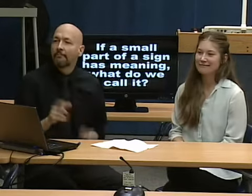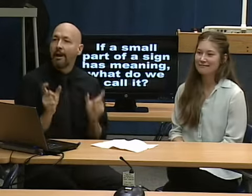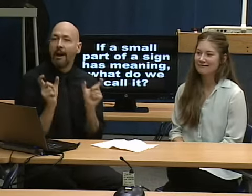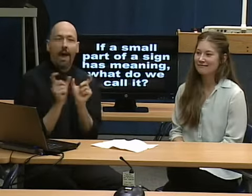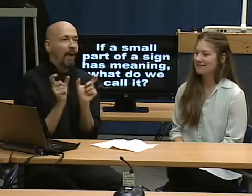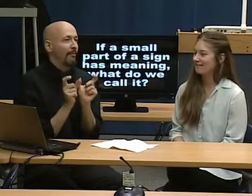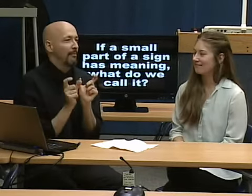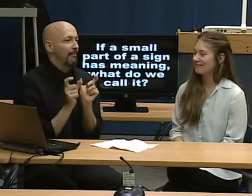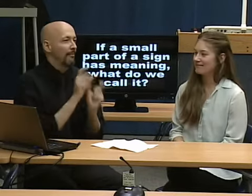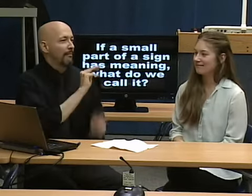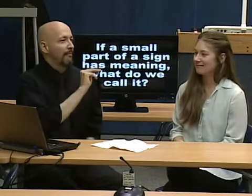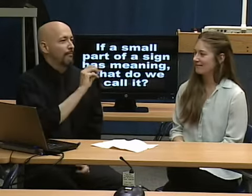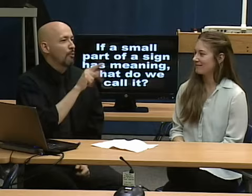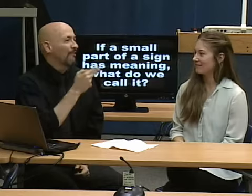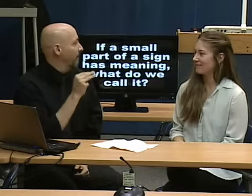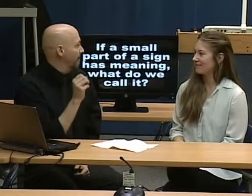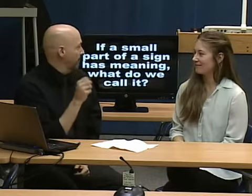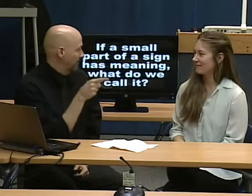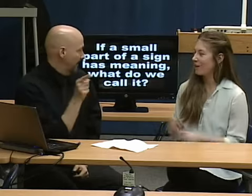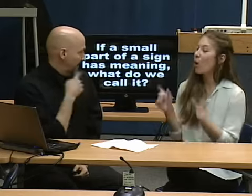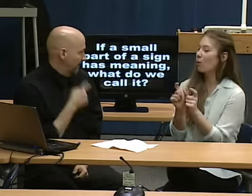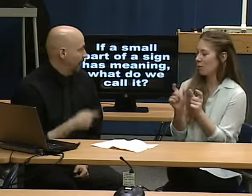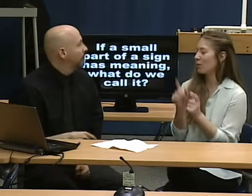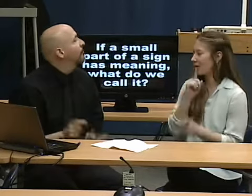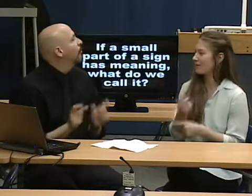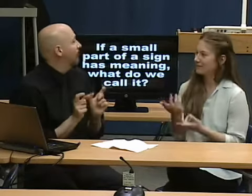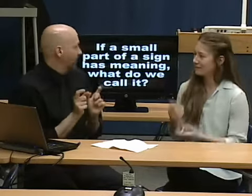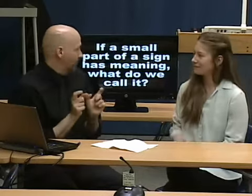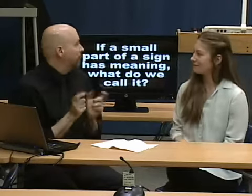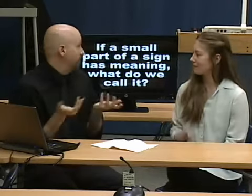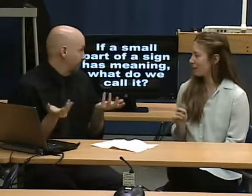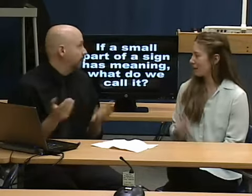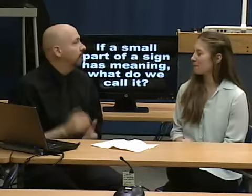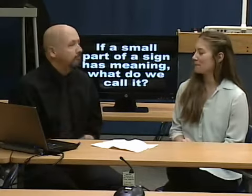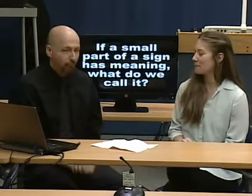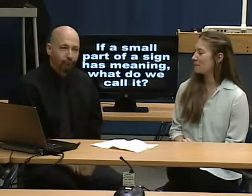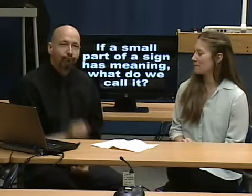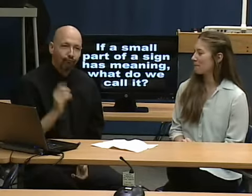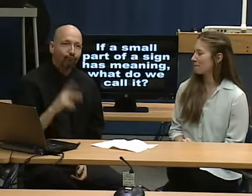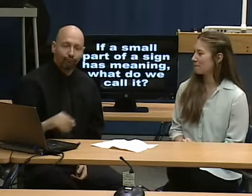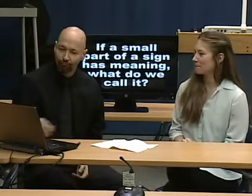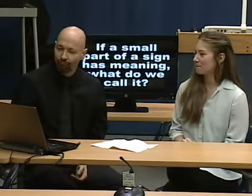Morpheme. M-O-R-P-H-E-M-E Oh, morpheme. Right. Morpheme. OK.